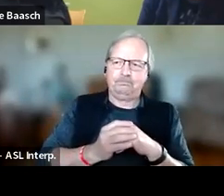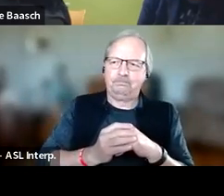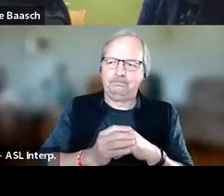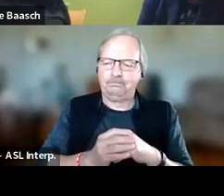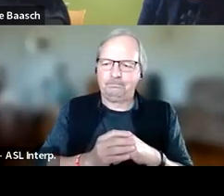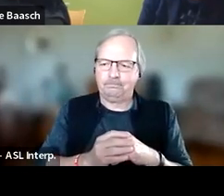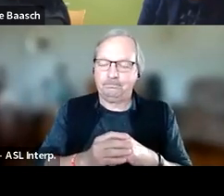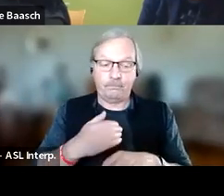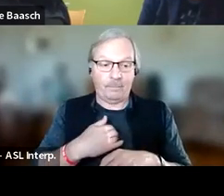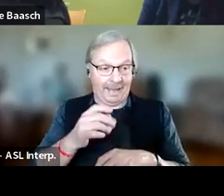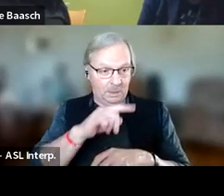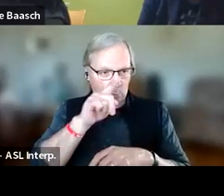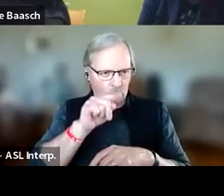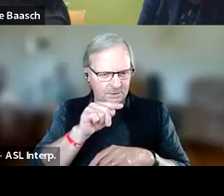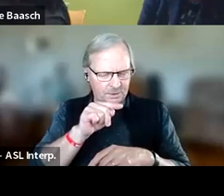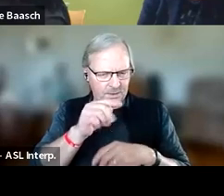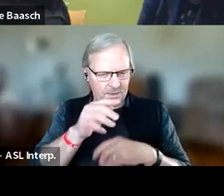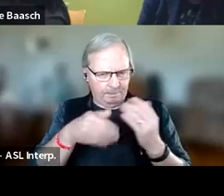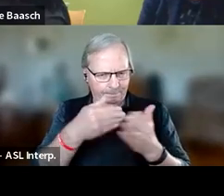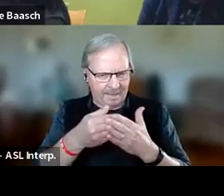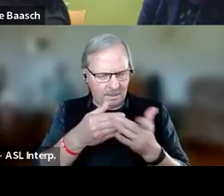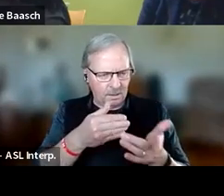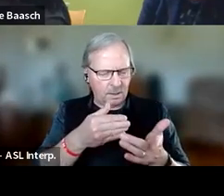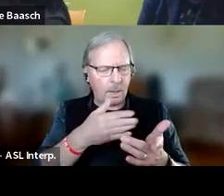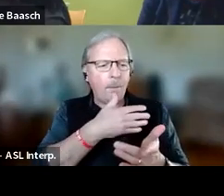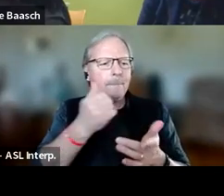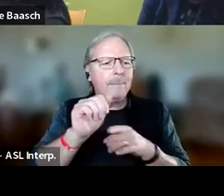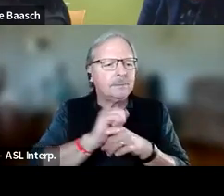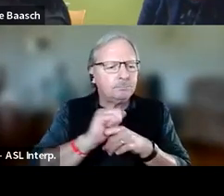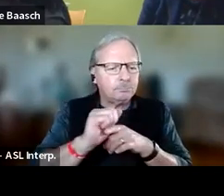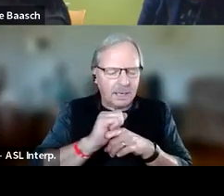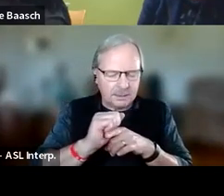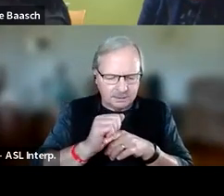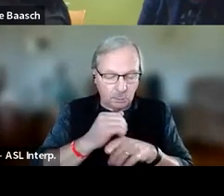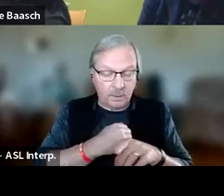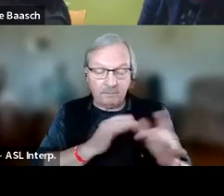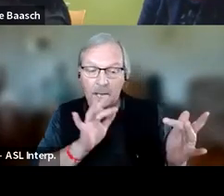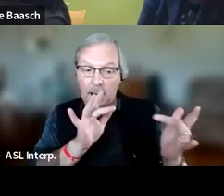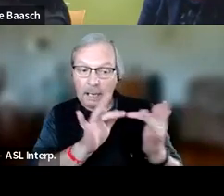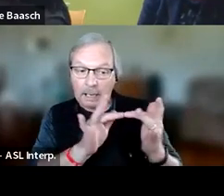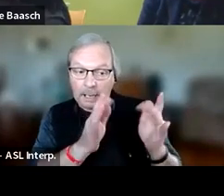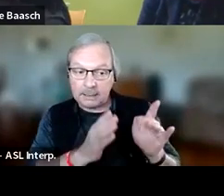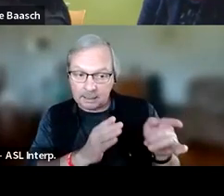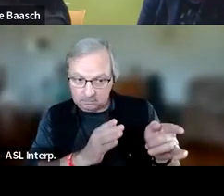Well we did have a question about what is the best practice, if we have a contact who is a contact at our,